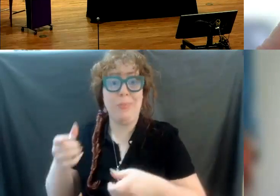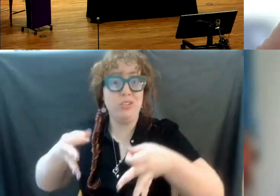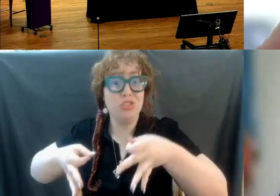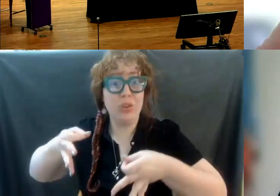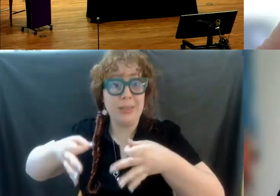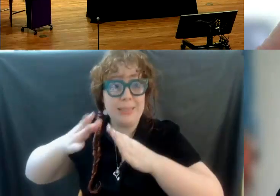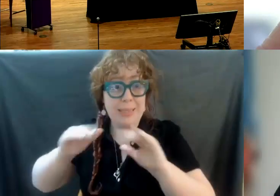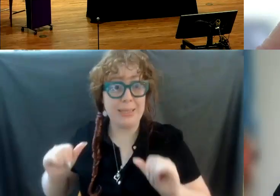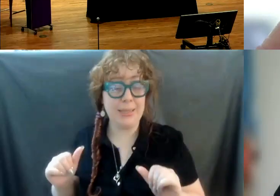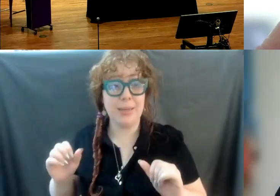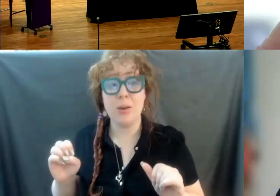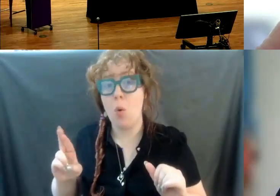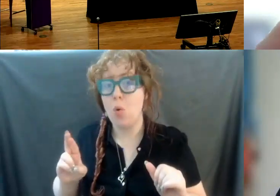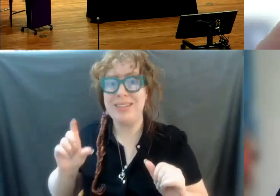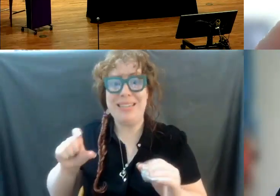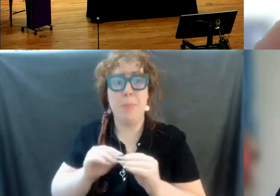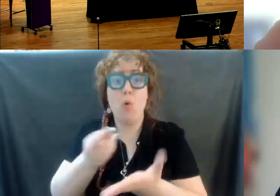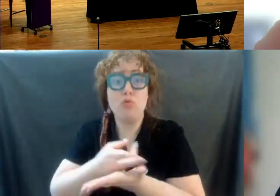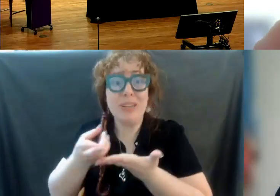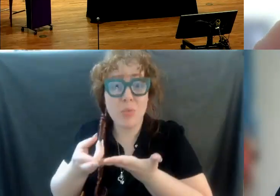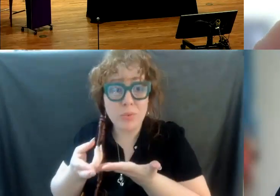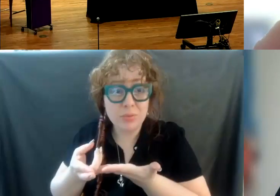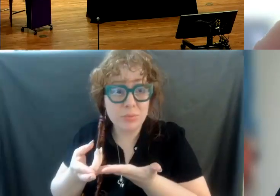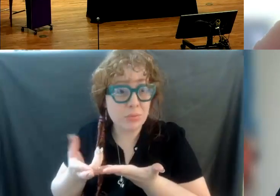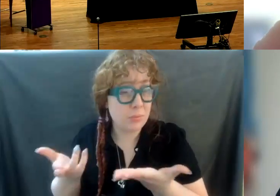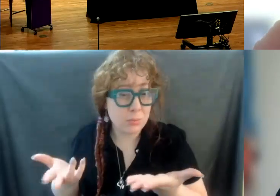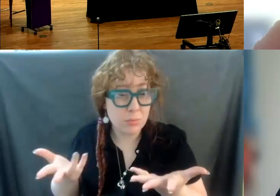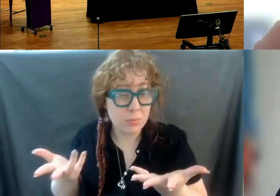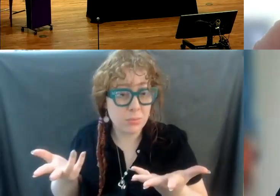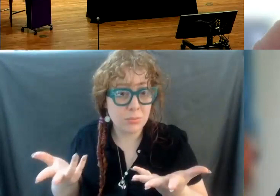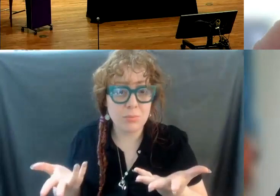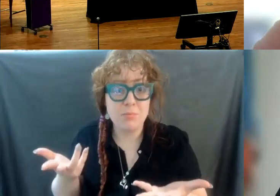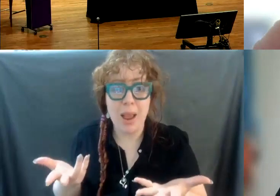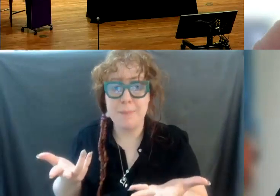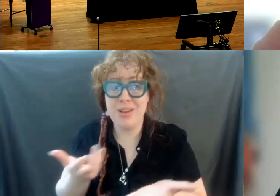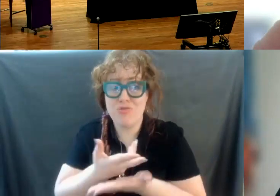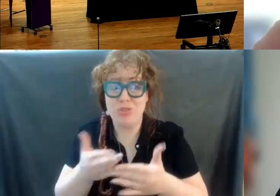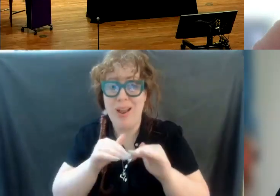out of the barriers deal with feeling like they don't have any access to resources when it comes to disabilities.